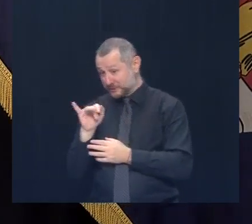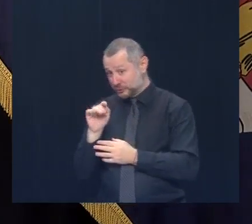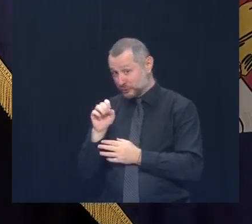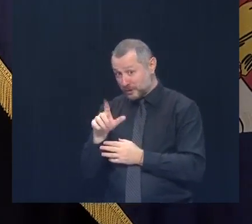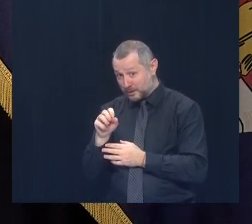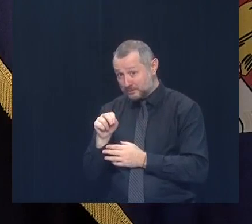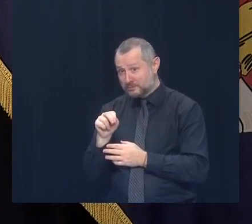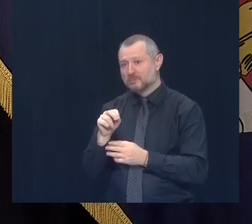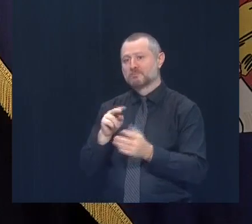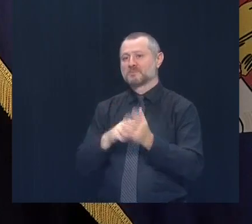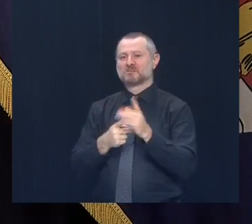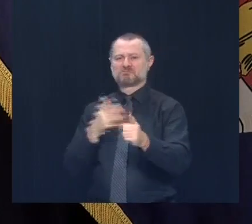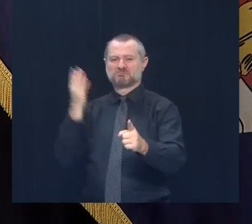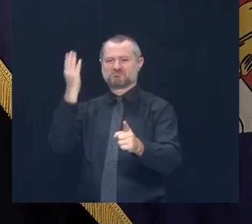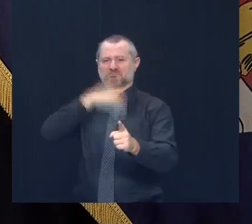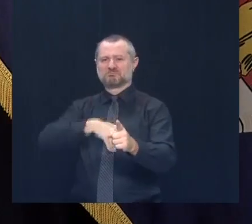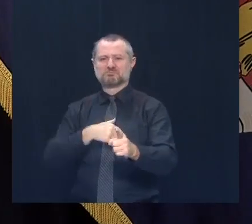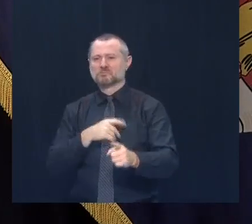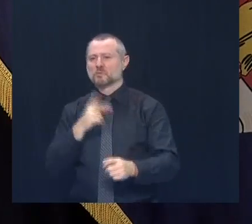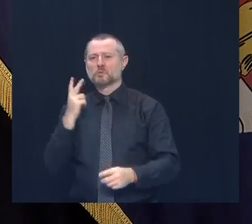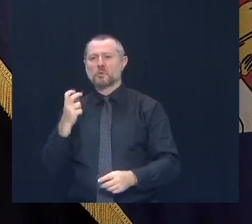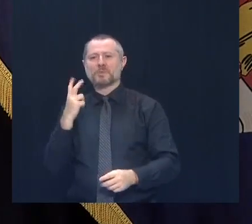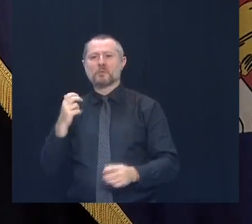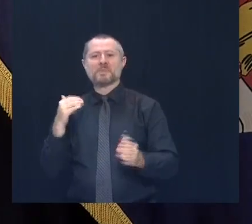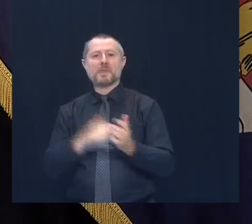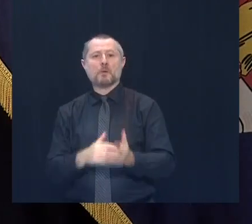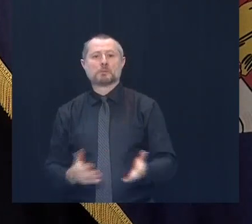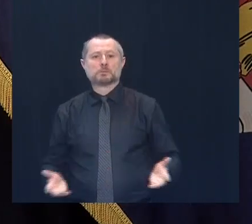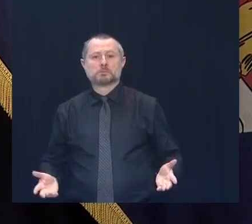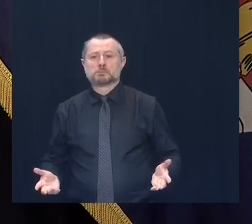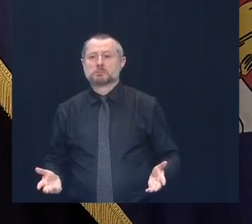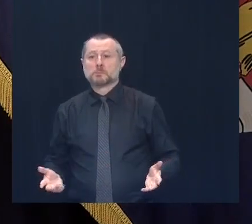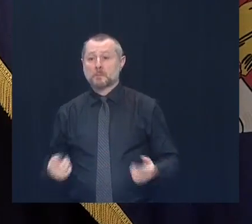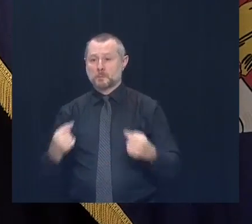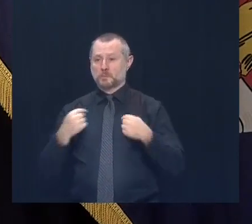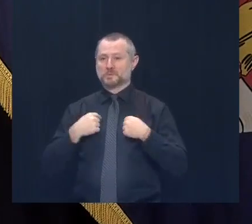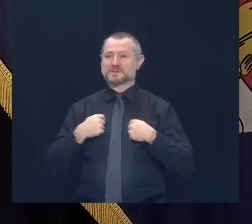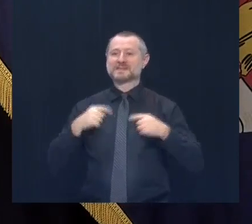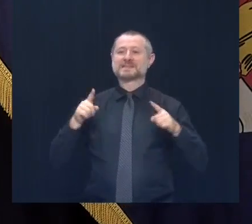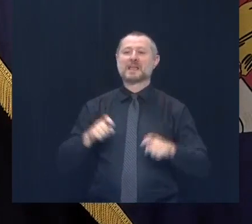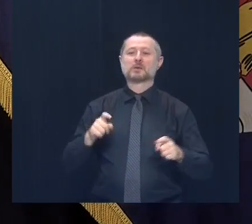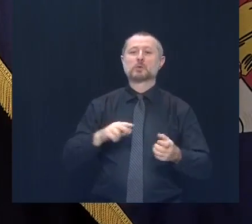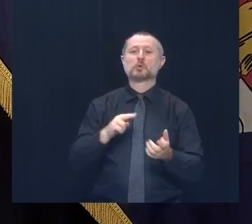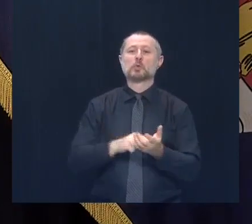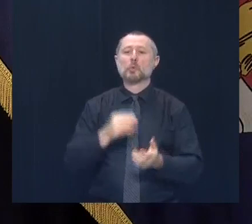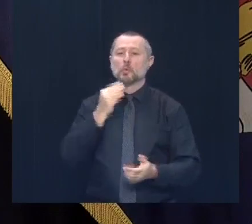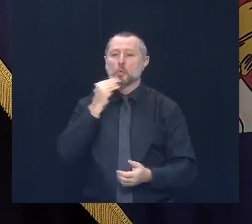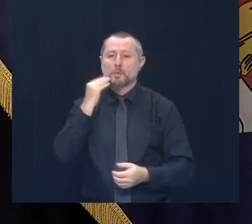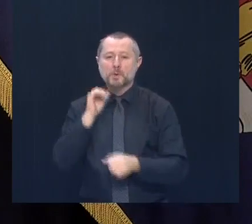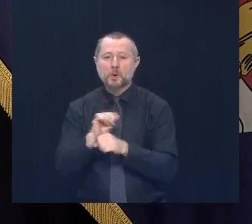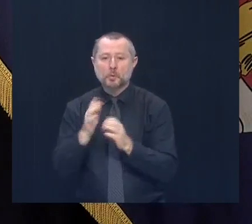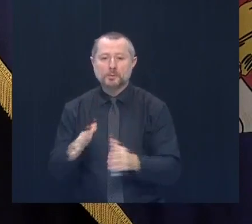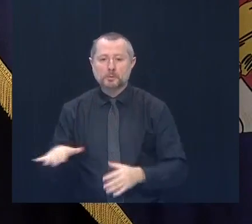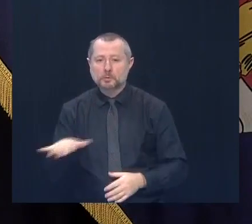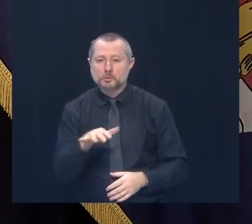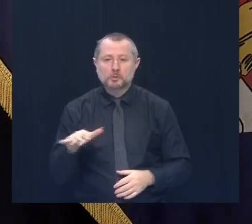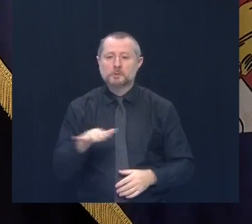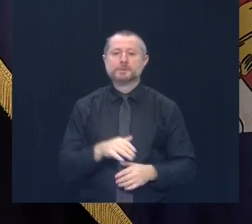ONñrçó HOW YOU COUNT ON WHAT TESTS YOU COUNT OR WHAT TEST YOU DON'T COUNT. IF YOU DON'T COUNT ANTIGEN